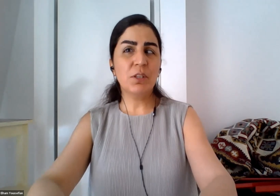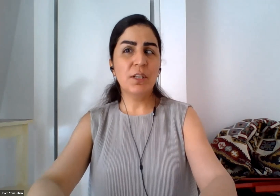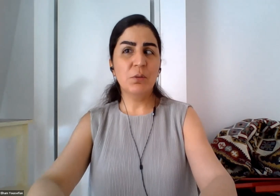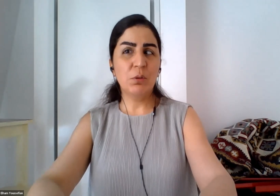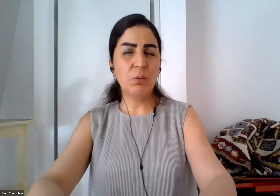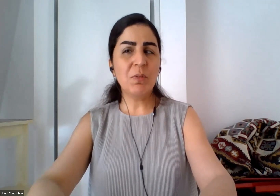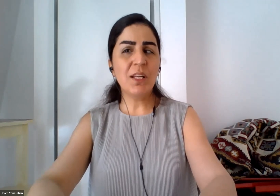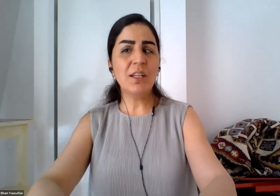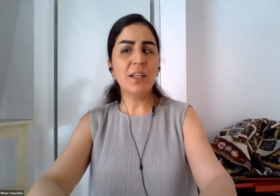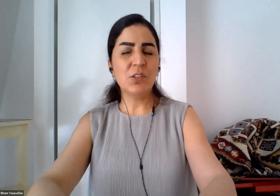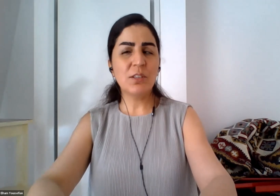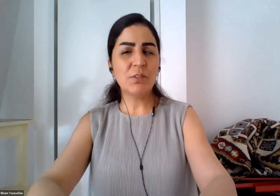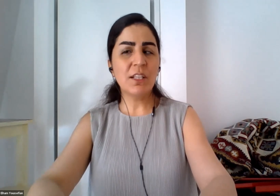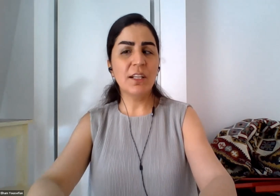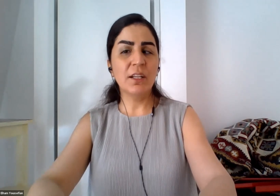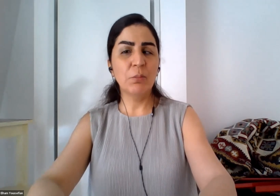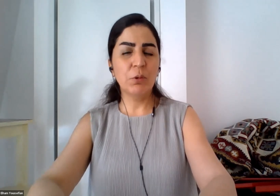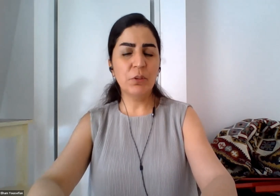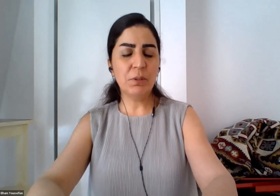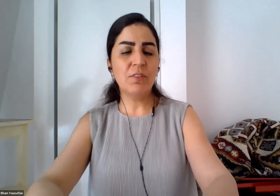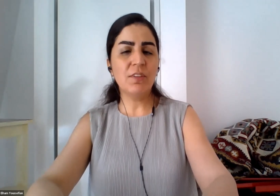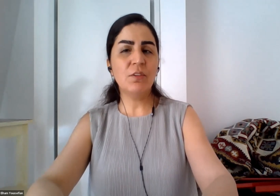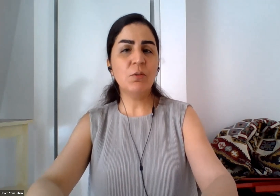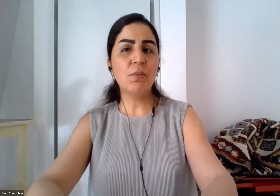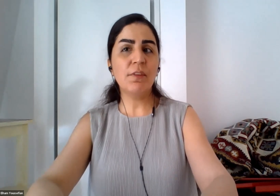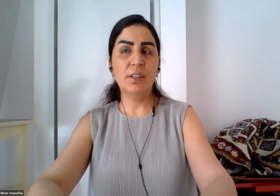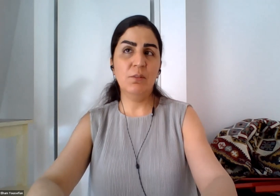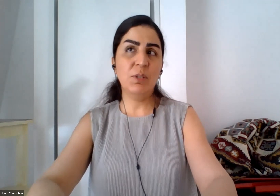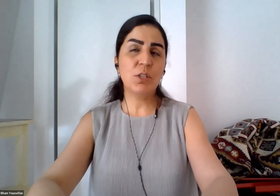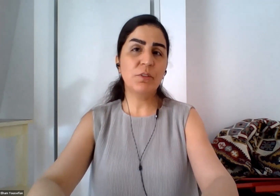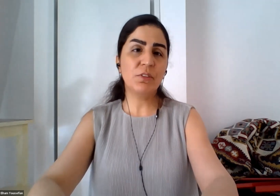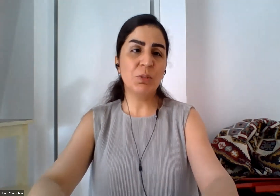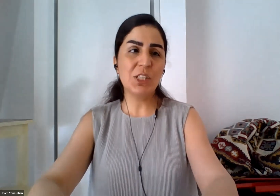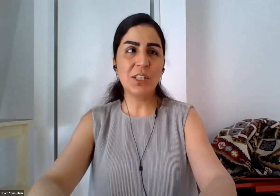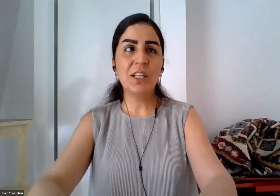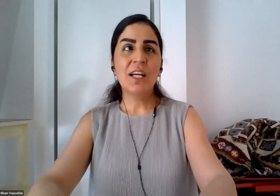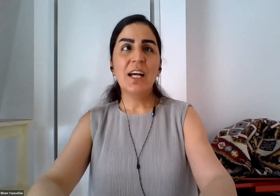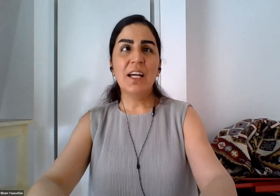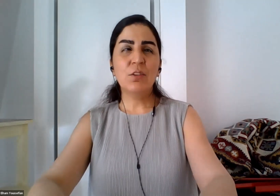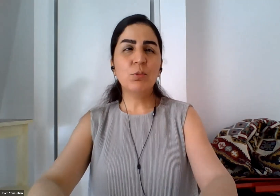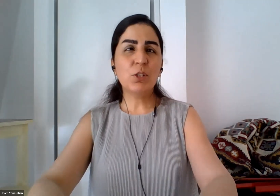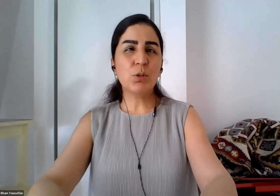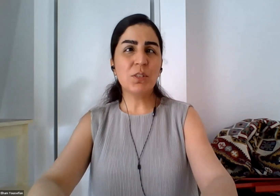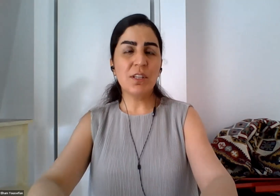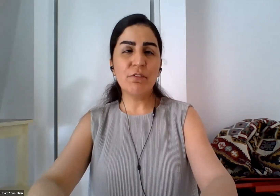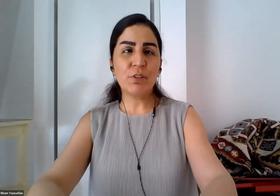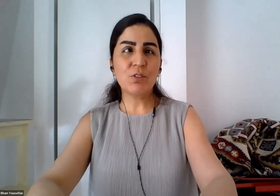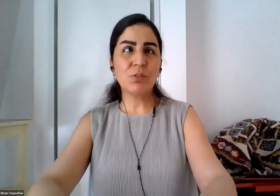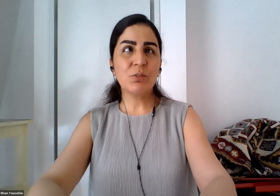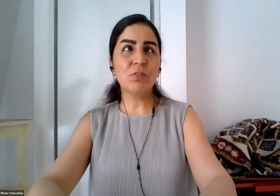I strongly suggest to you to reach out to colleagues, different colleagues who work on women,